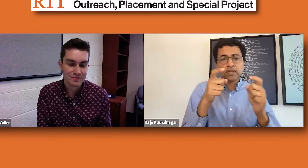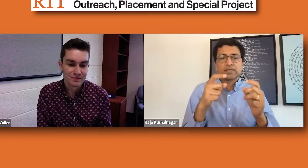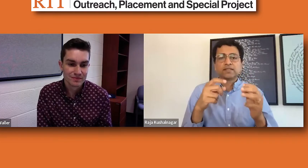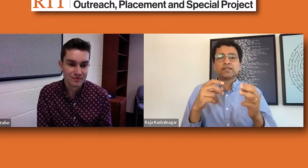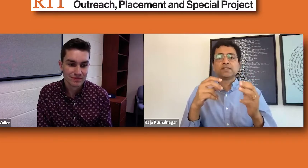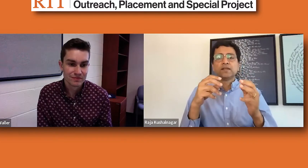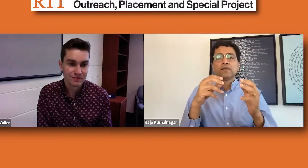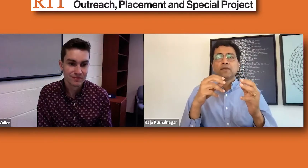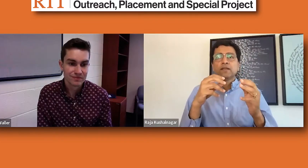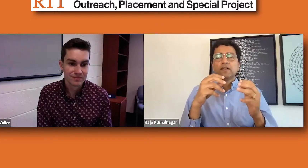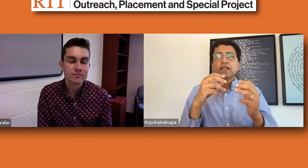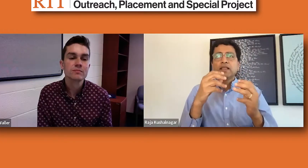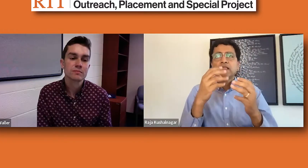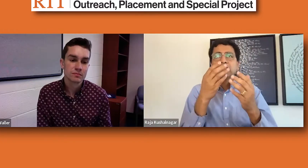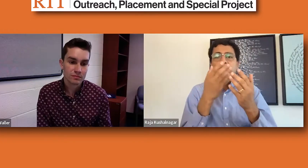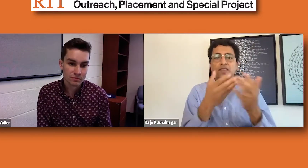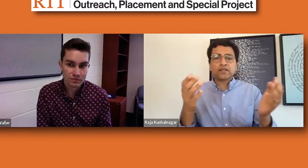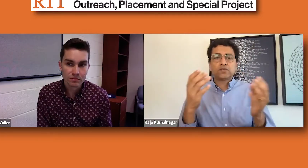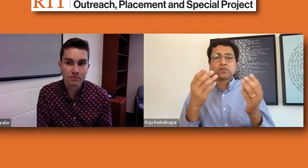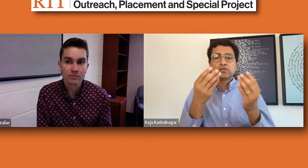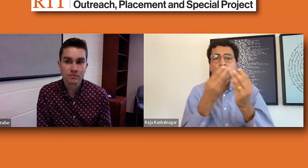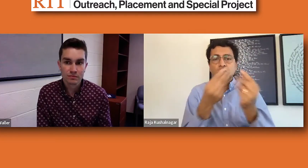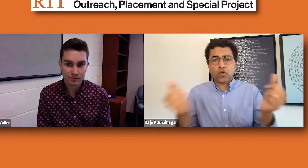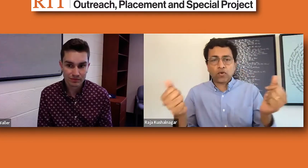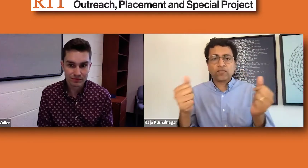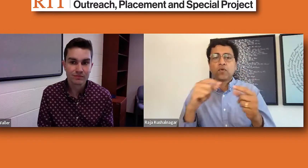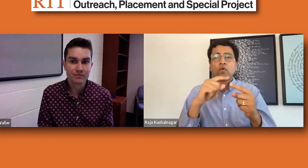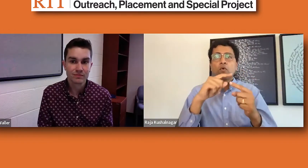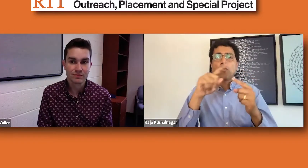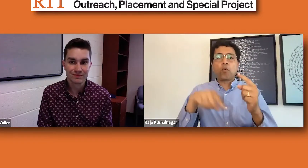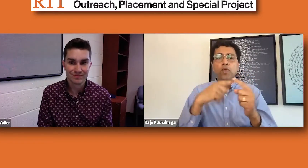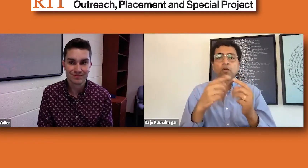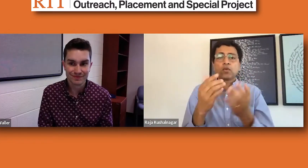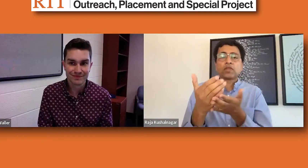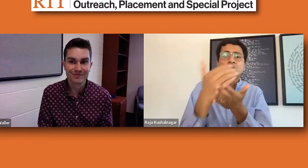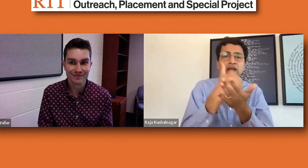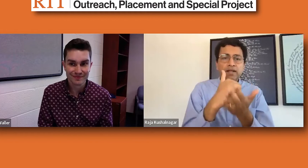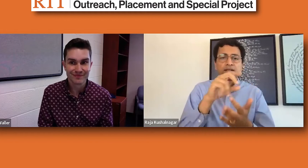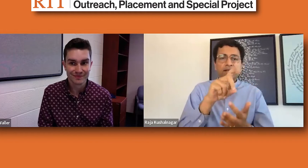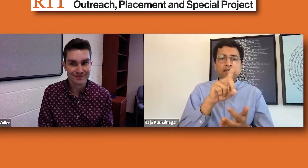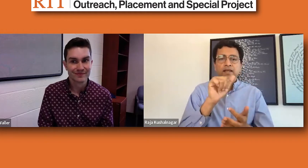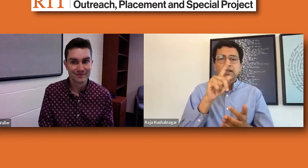the rules, the controls, the solutions.